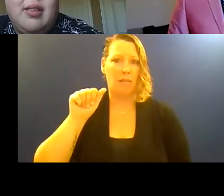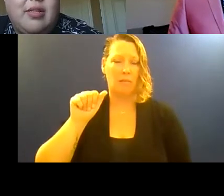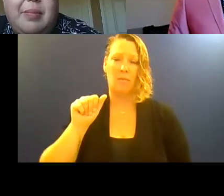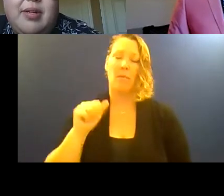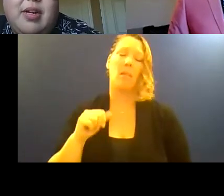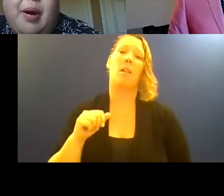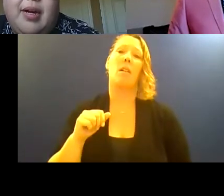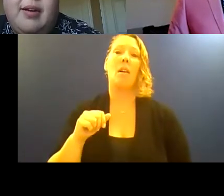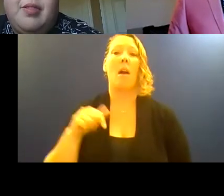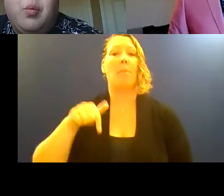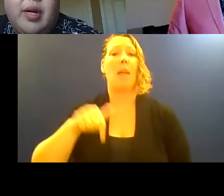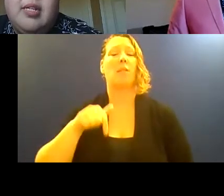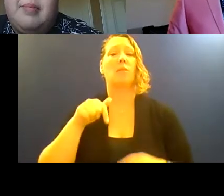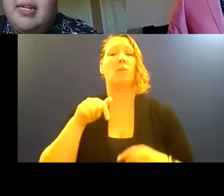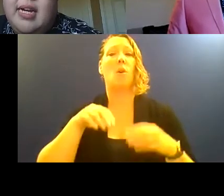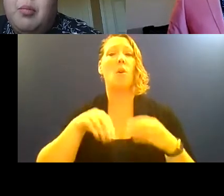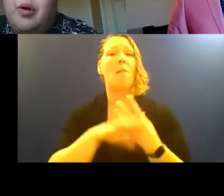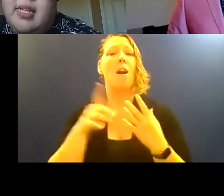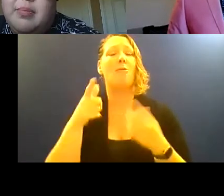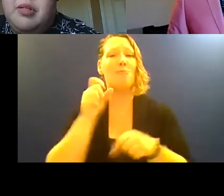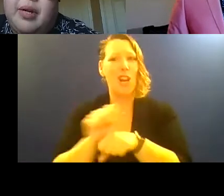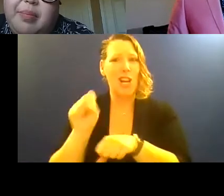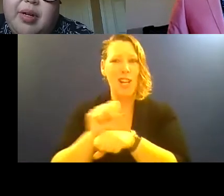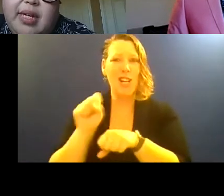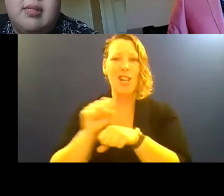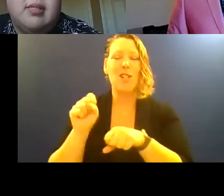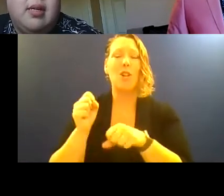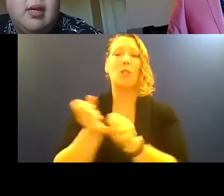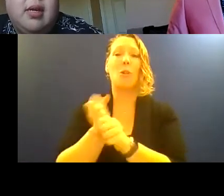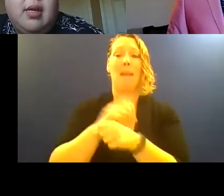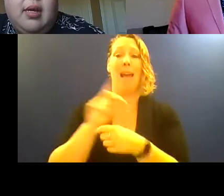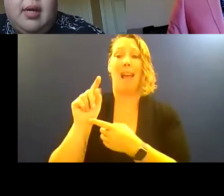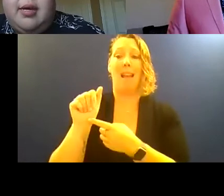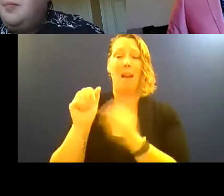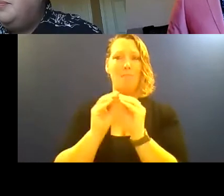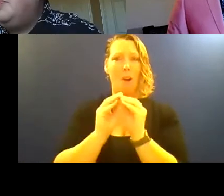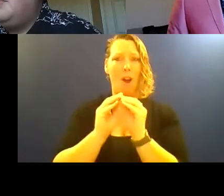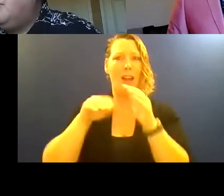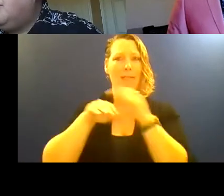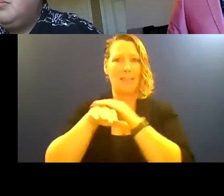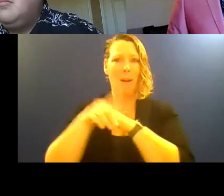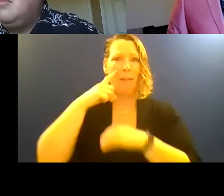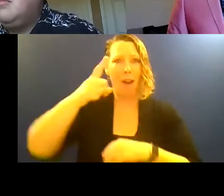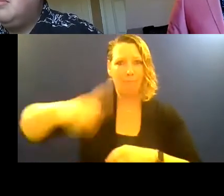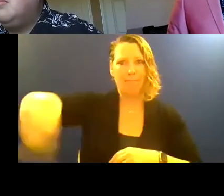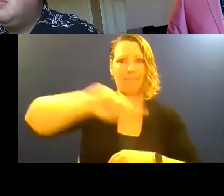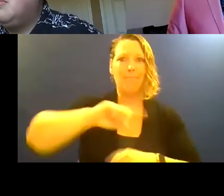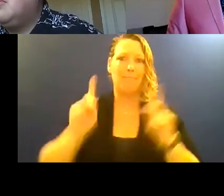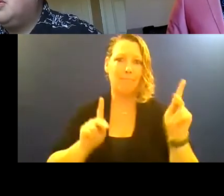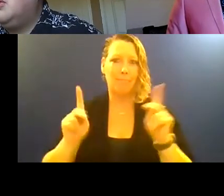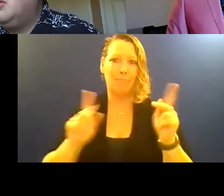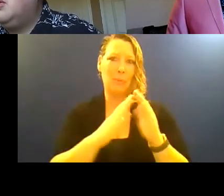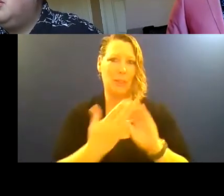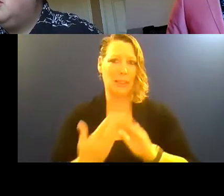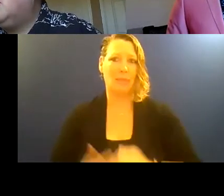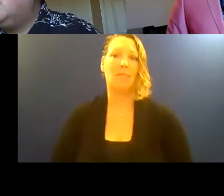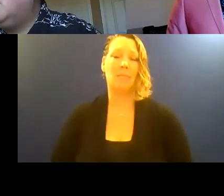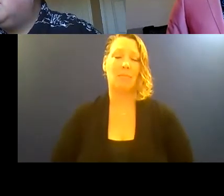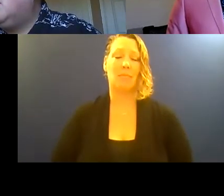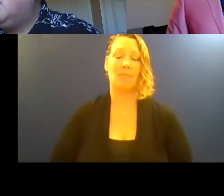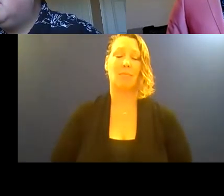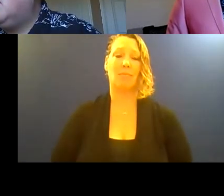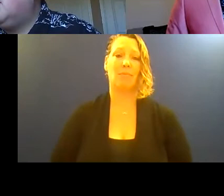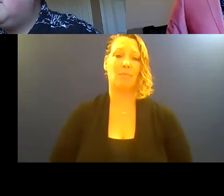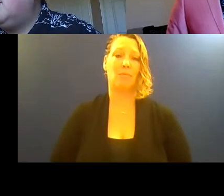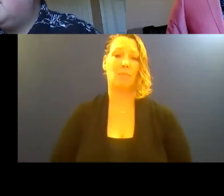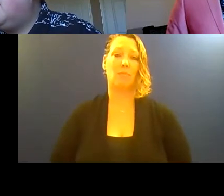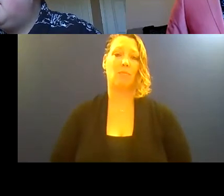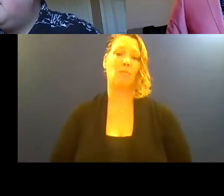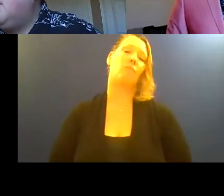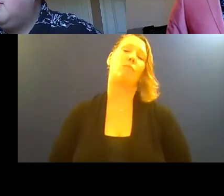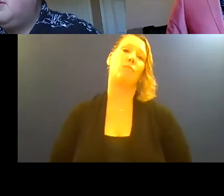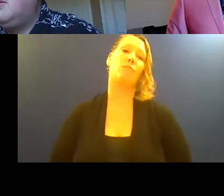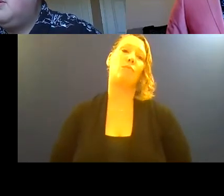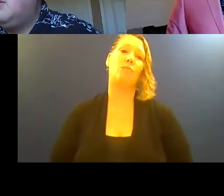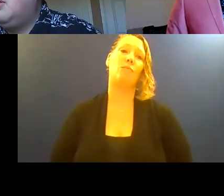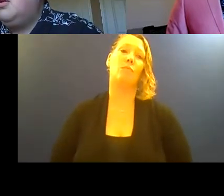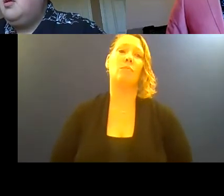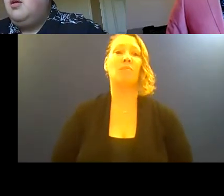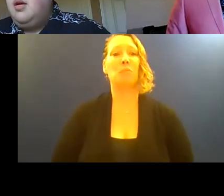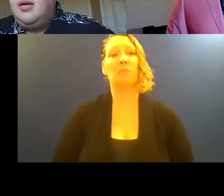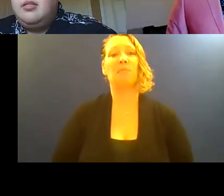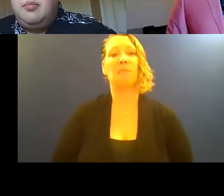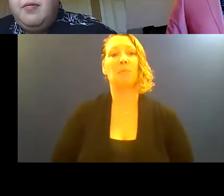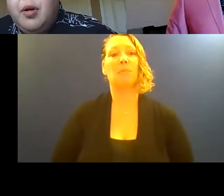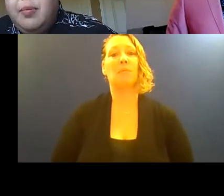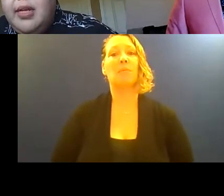These, these webinars are part of the work to make data more accessible to our communities.